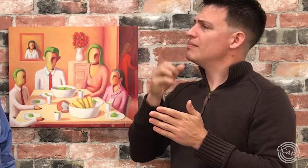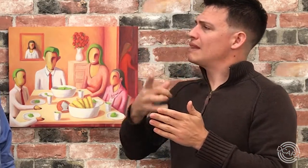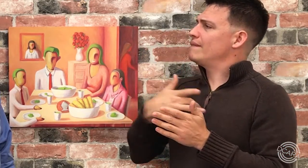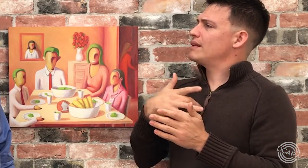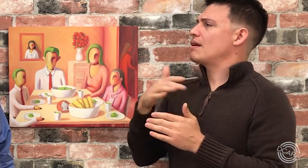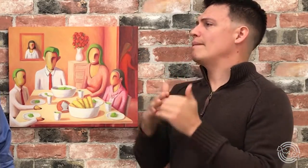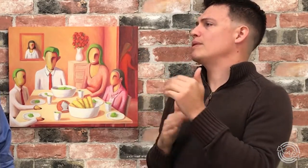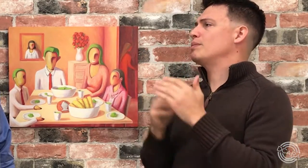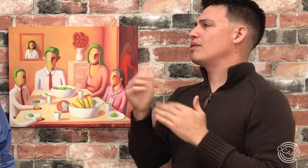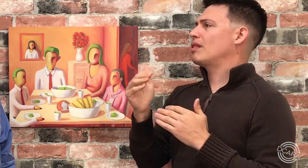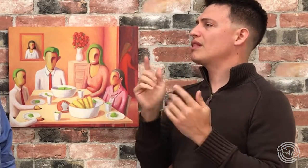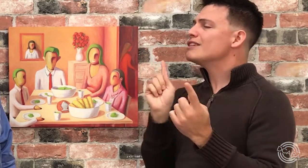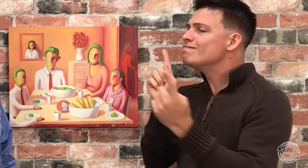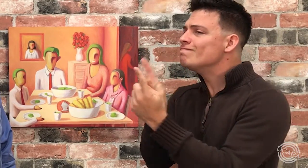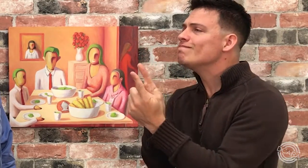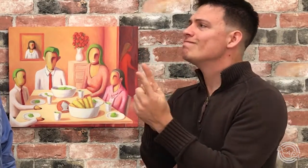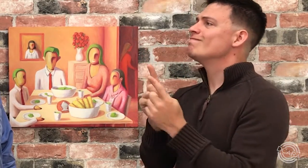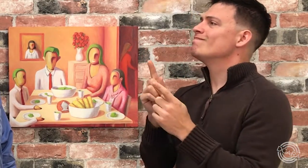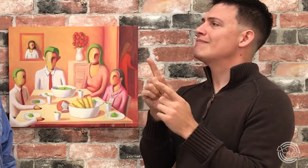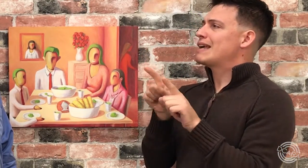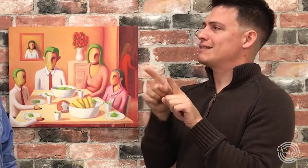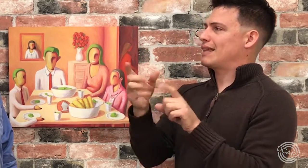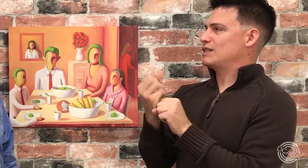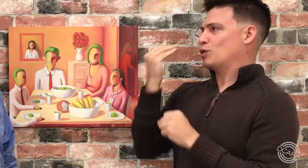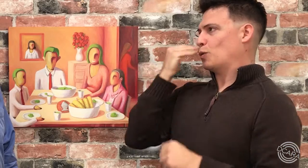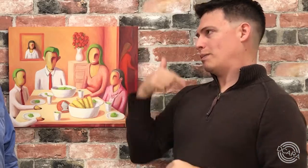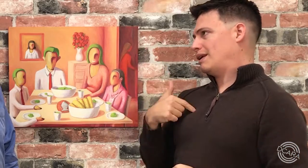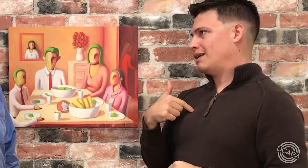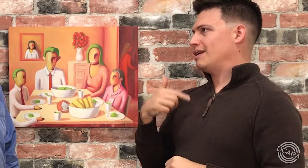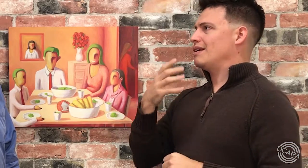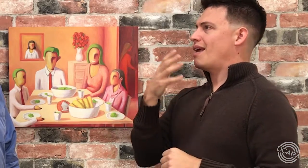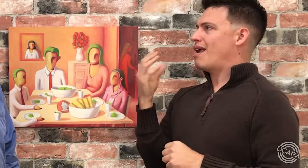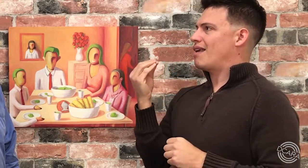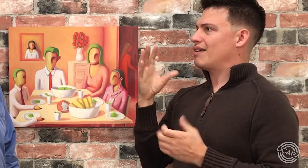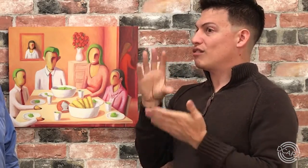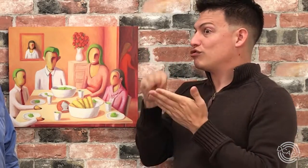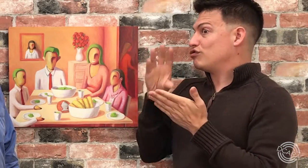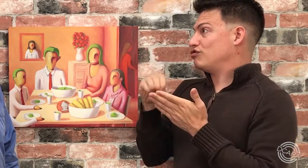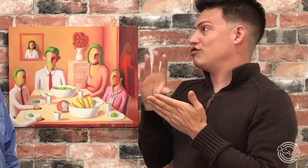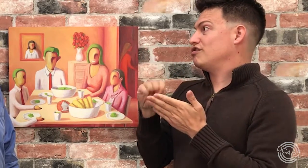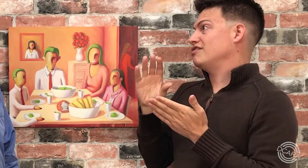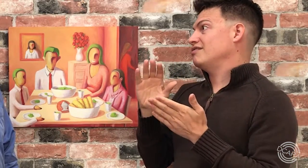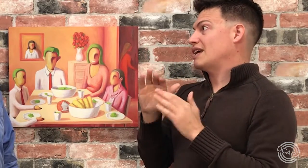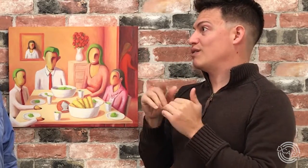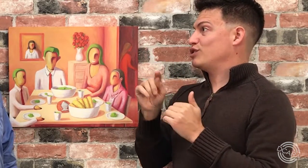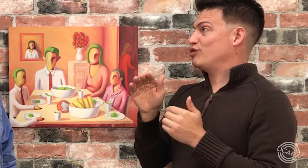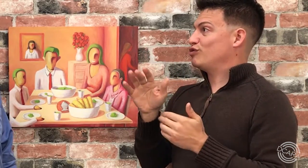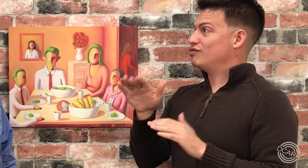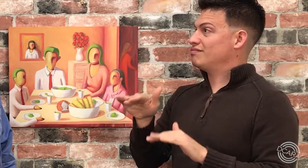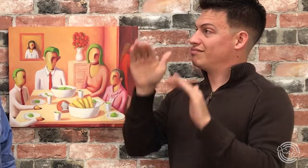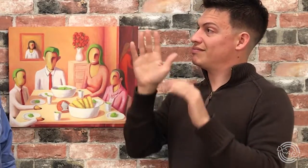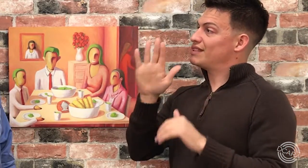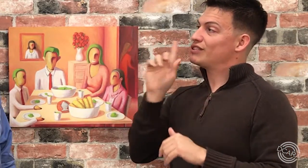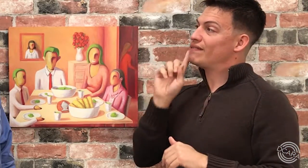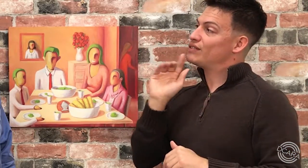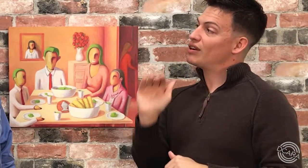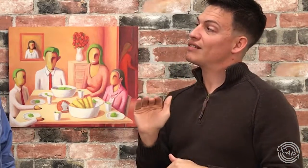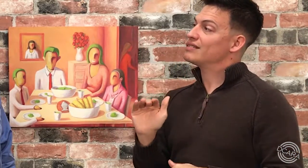where they feel comfortable meeting and getting to know me and learning how to raise their Deaf child.